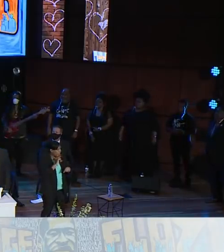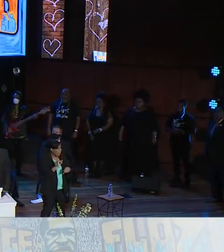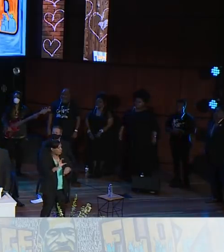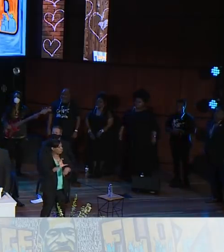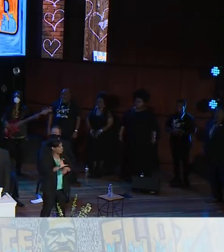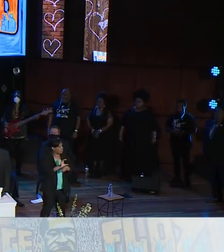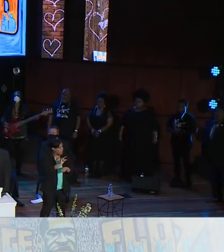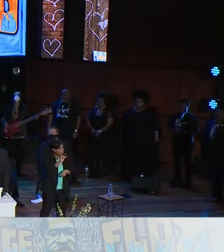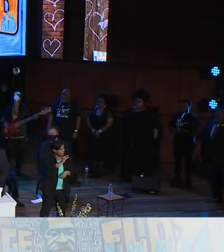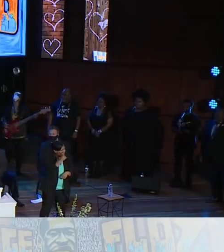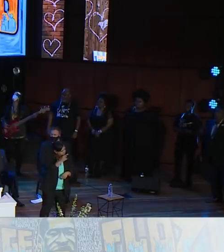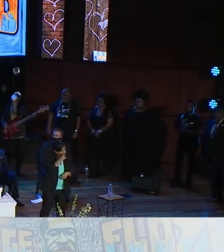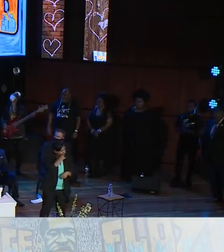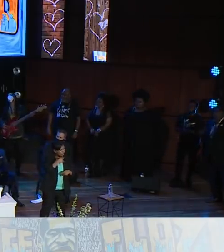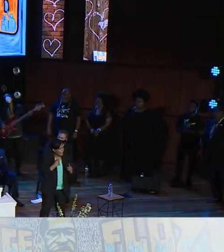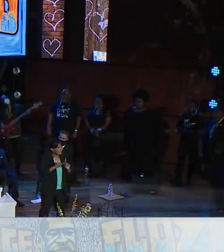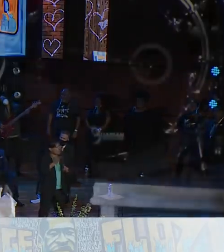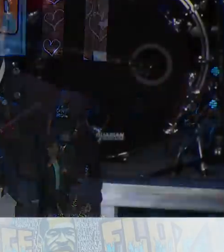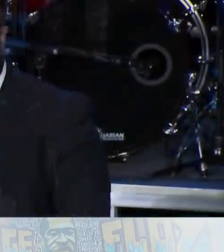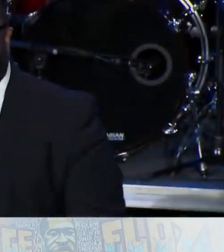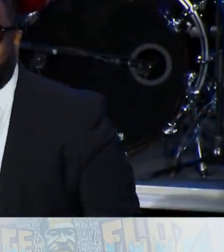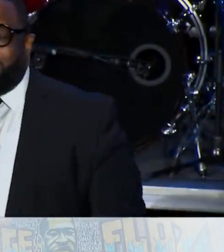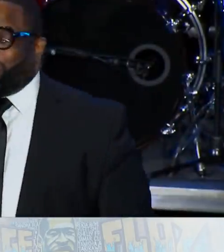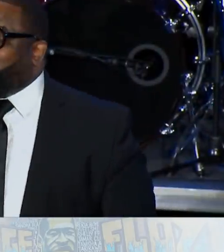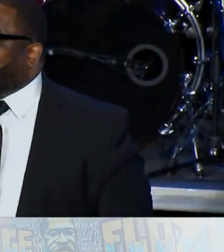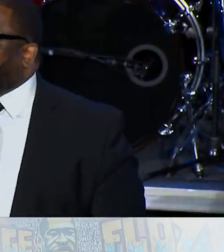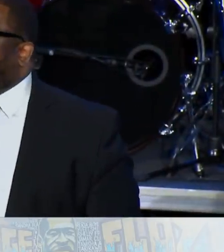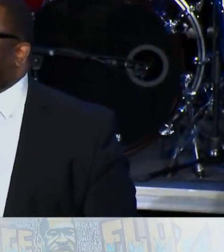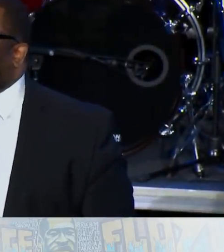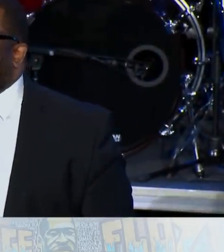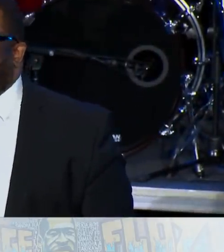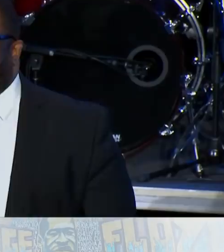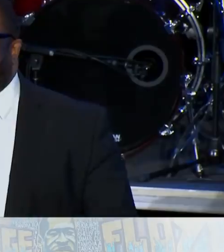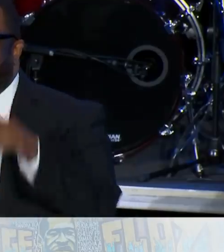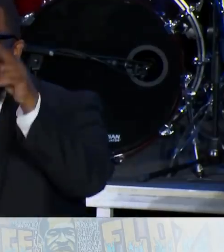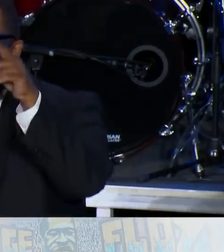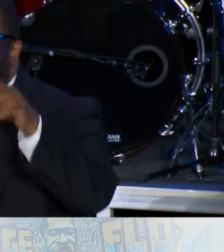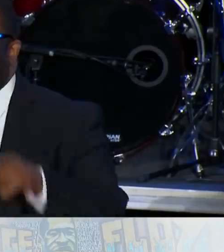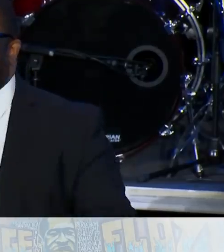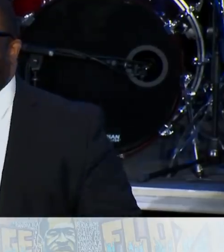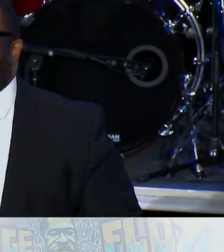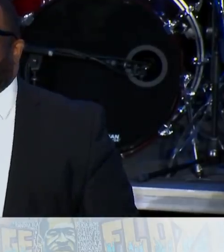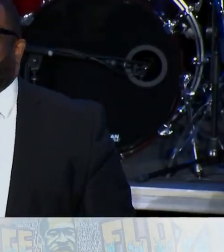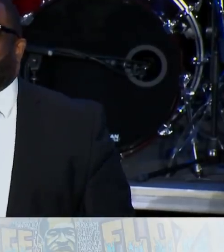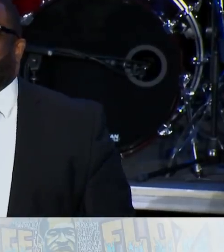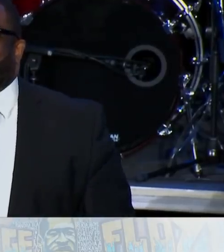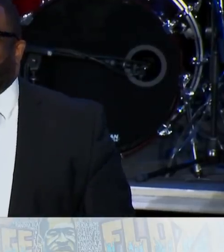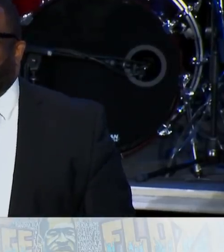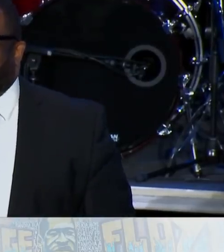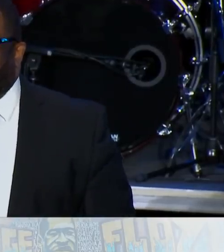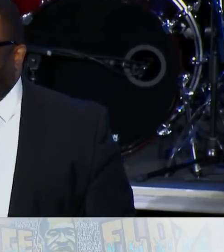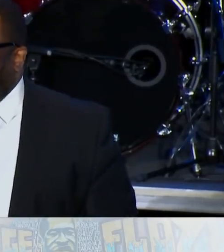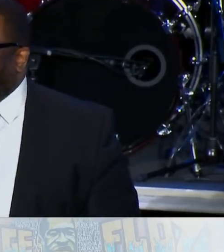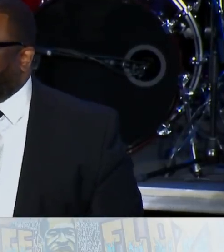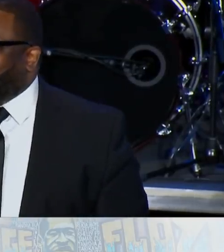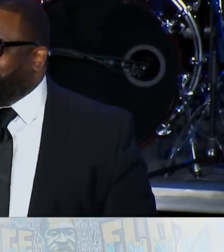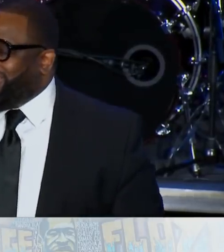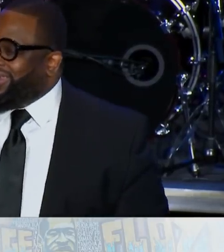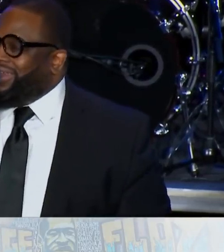GOD BLESS EVERYBODY. LET'S HAVE SOME CHURCH FOR A LITTLE WHILE. ARE YOU READY TO HAVE SOME CHURCH.